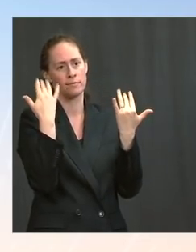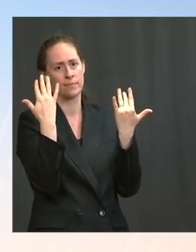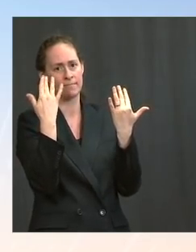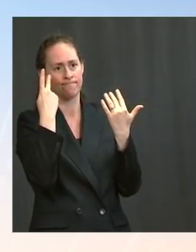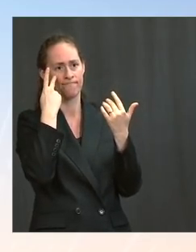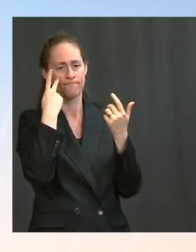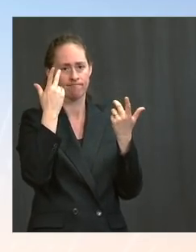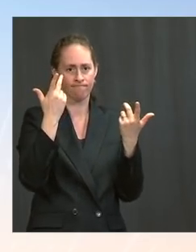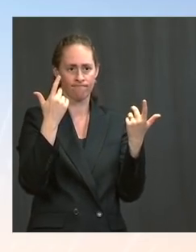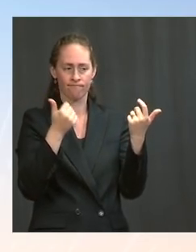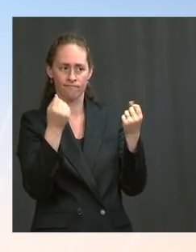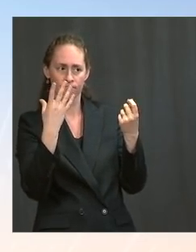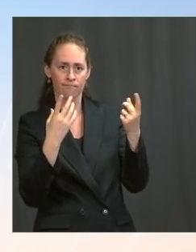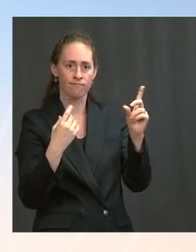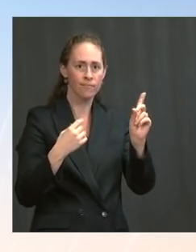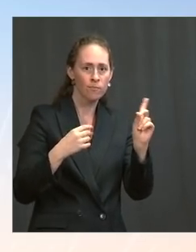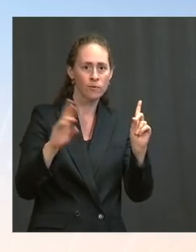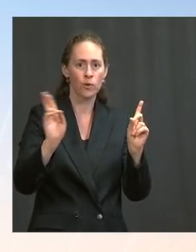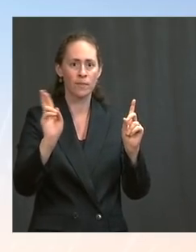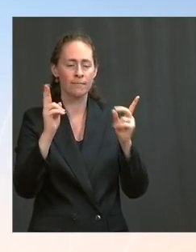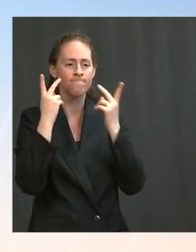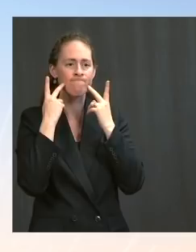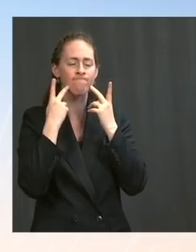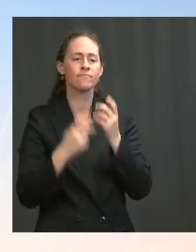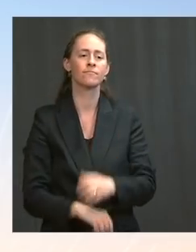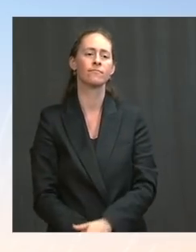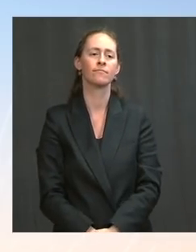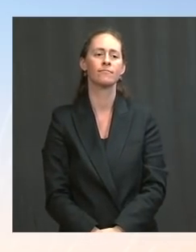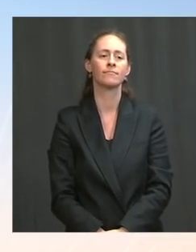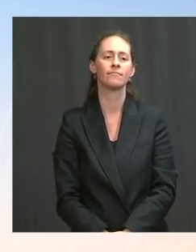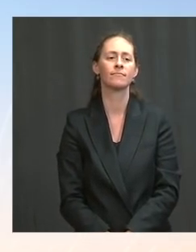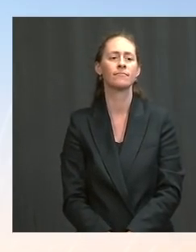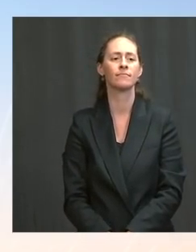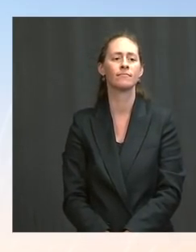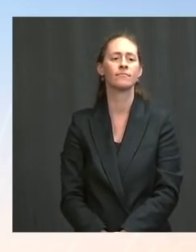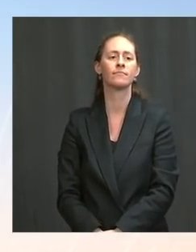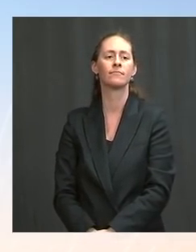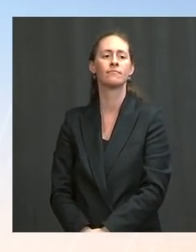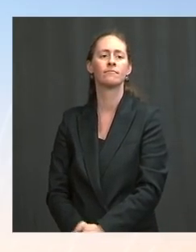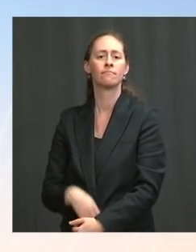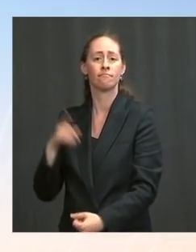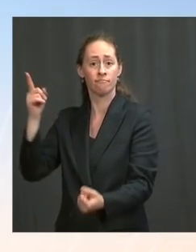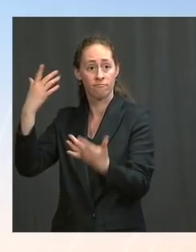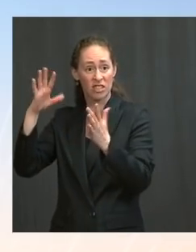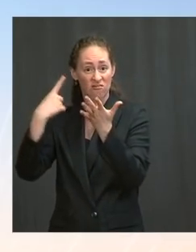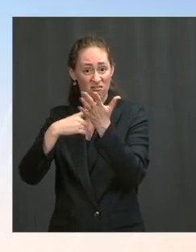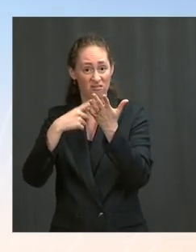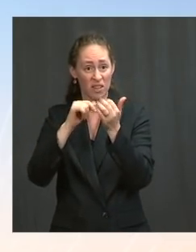or does he plan to speak to him, specifically about this package? Ms. Psaki: I don't have any calls with Speaker McConnell or -- Speaker McConnell? --